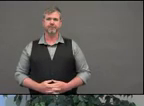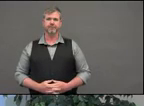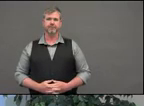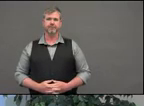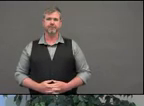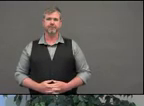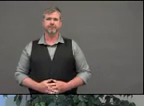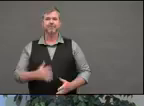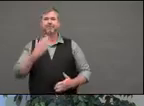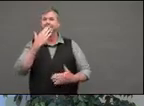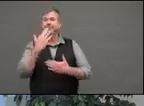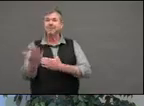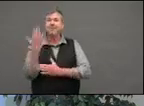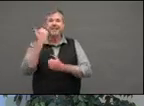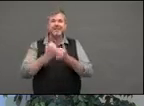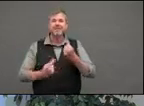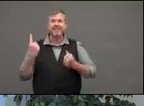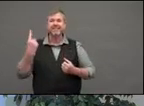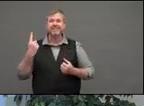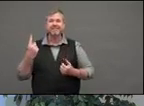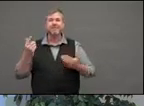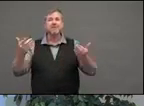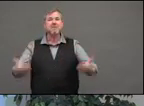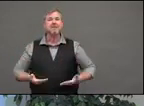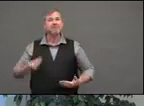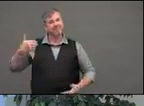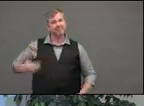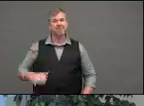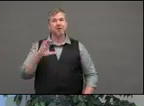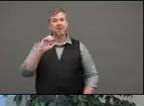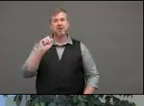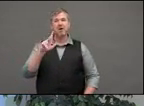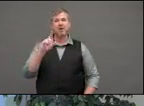Carlos Vera: good morning everyone and welcome my name is carlos